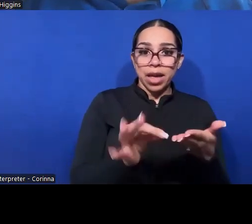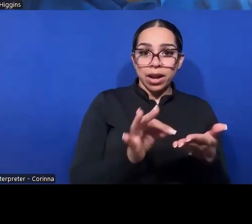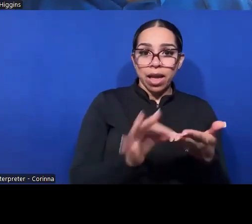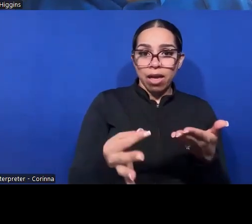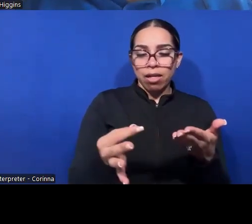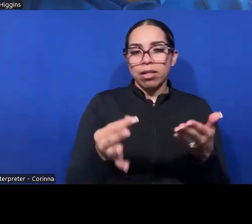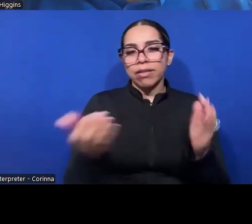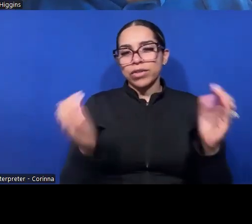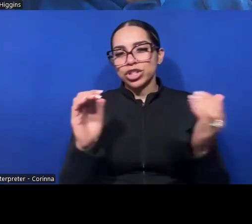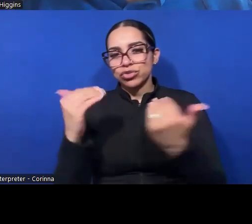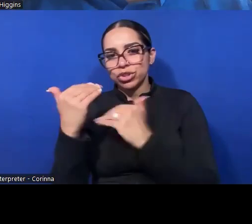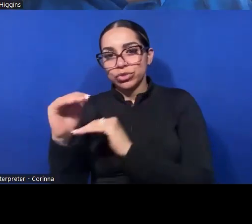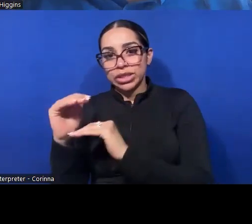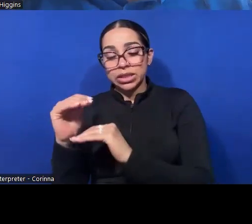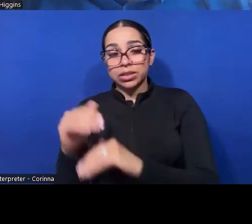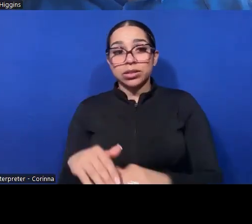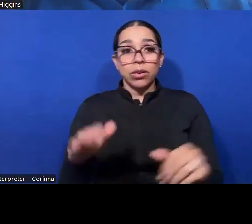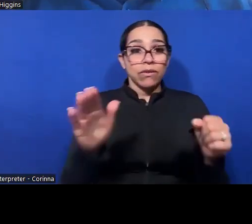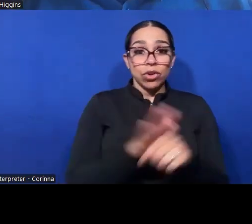So full scope.